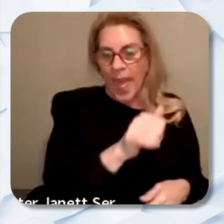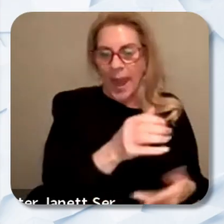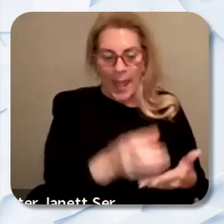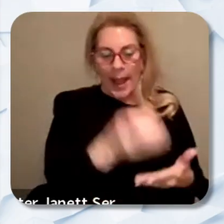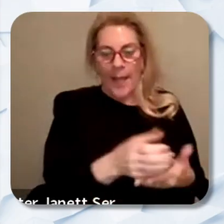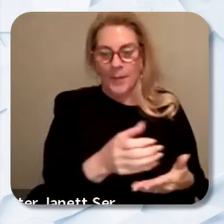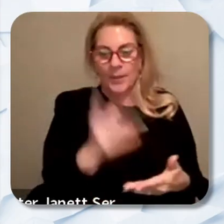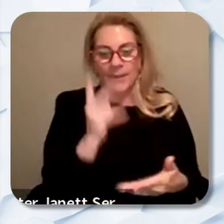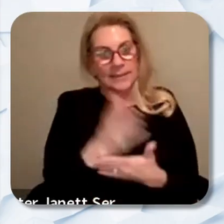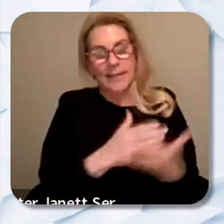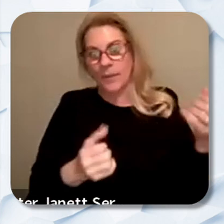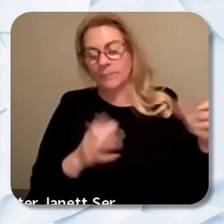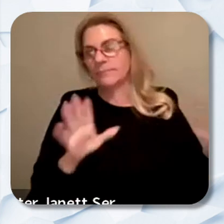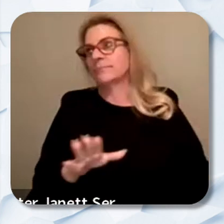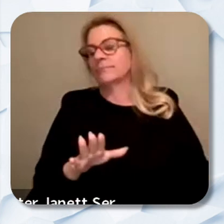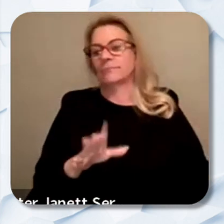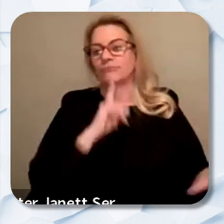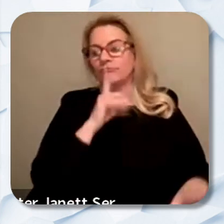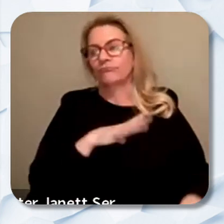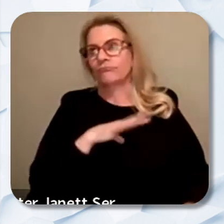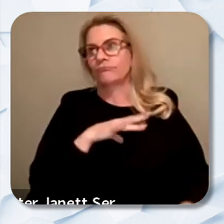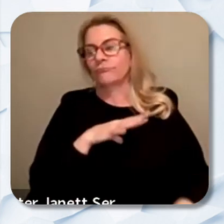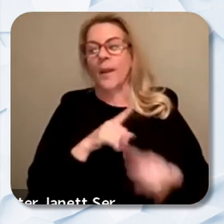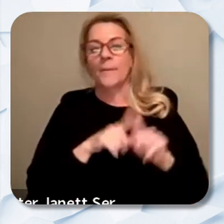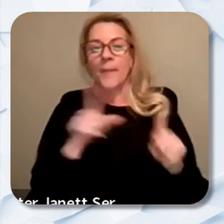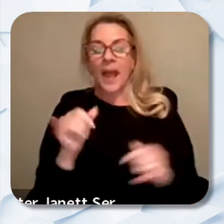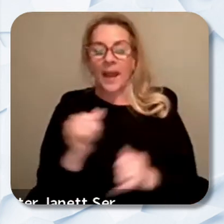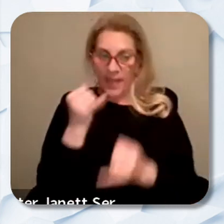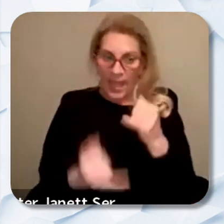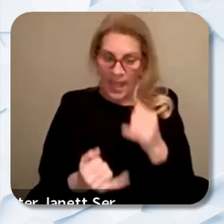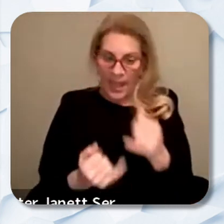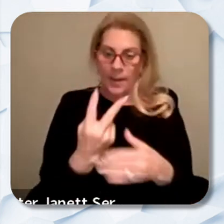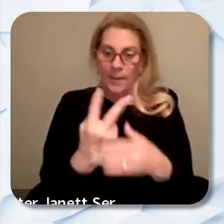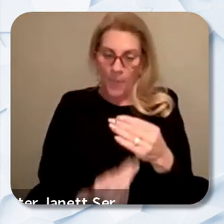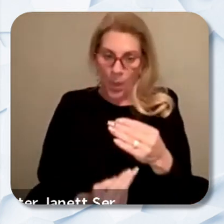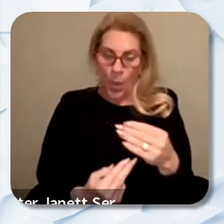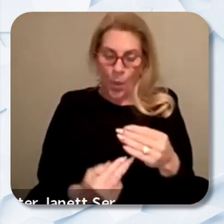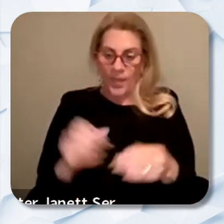should see some of these cars they’ve been really great. But at the end both the SDC preschool and